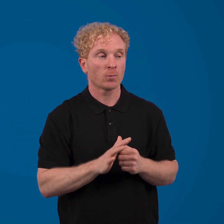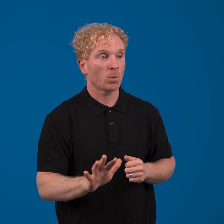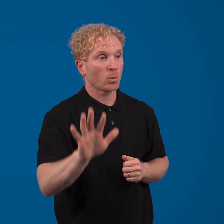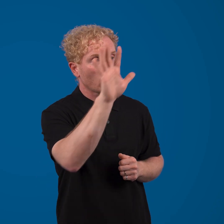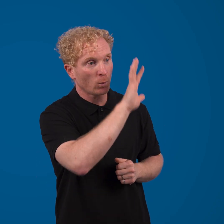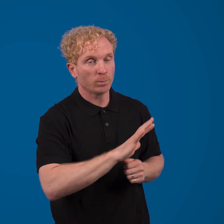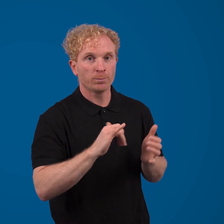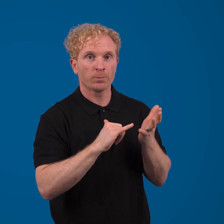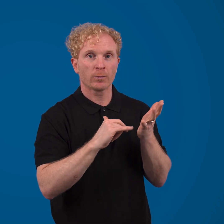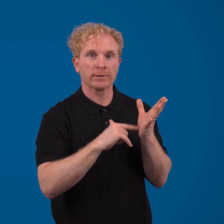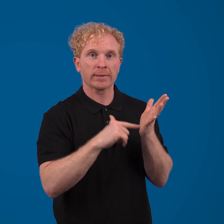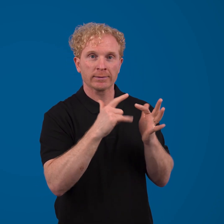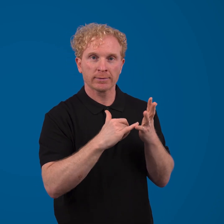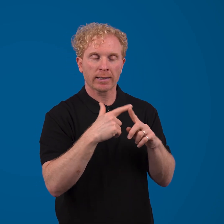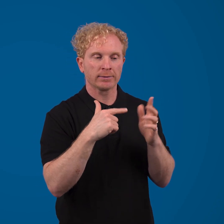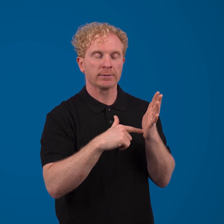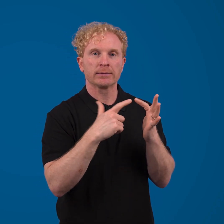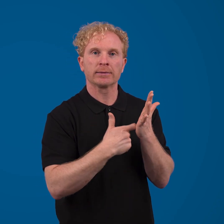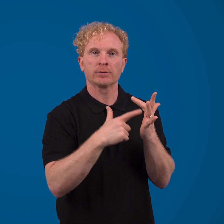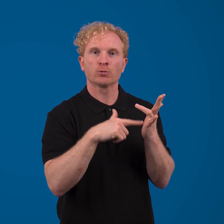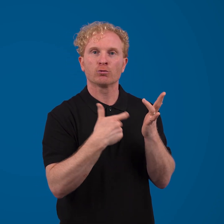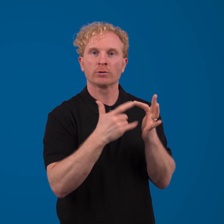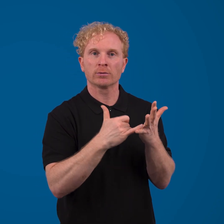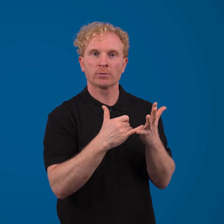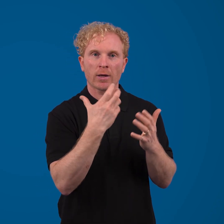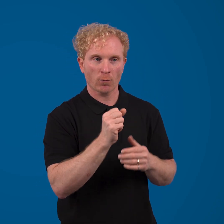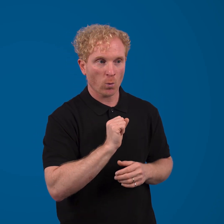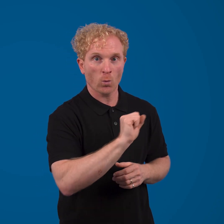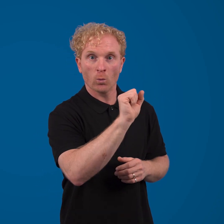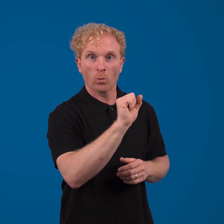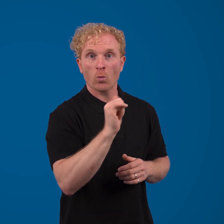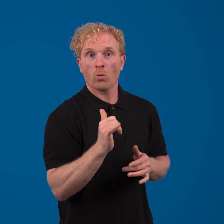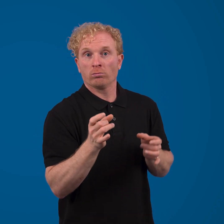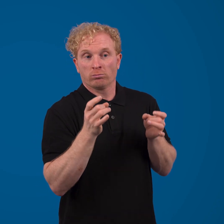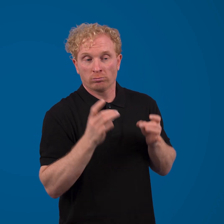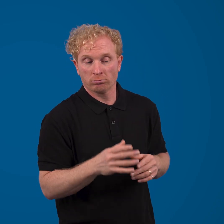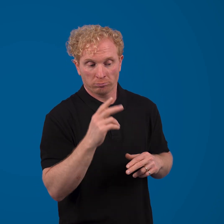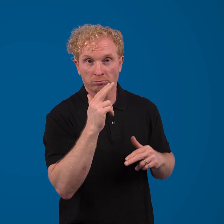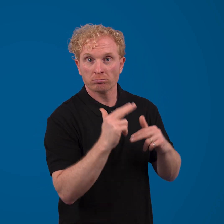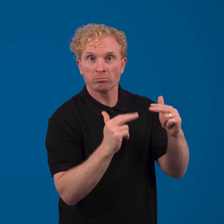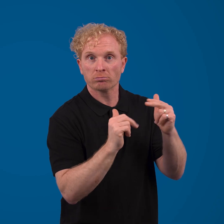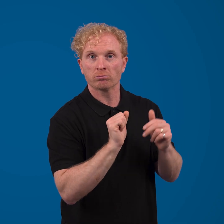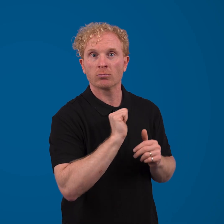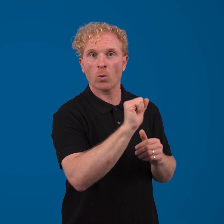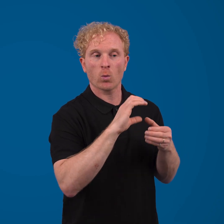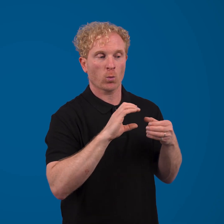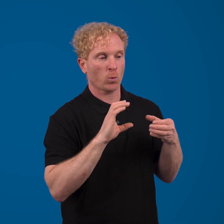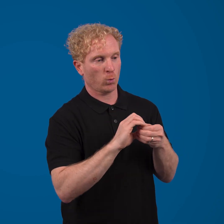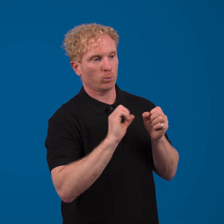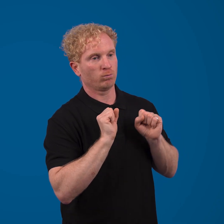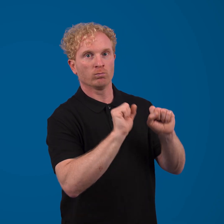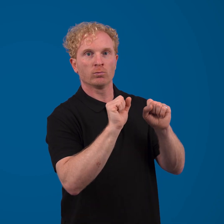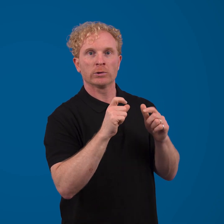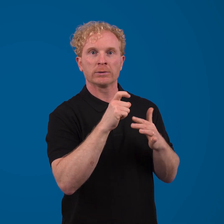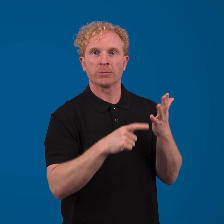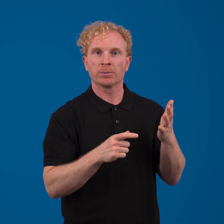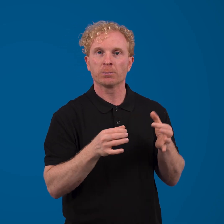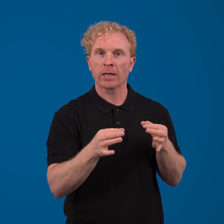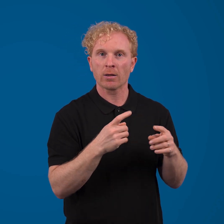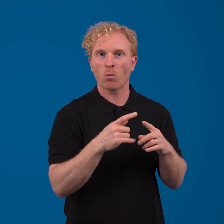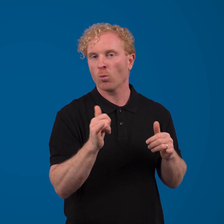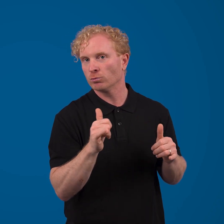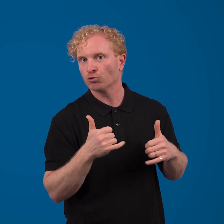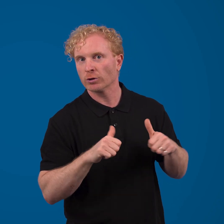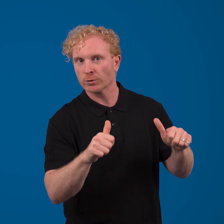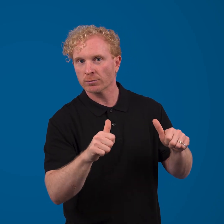All states and territories have or are developing, their own disability plans or strategies.